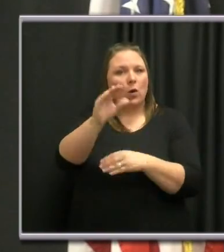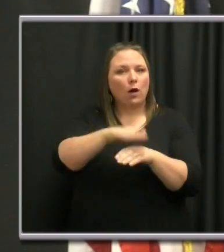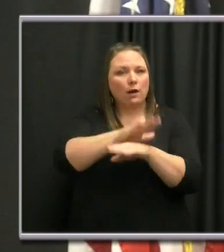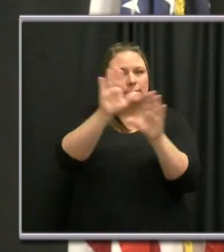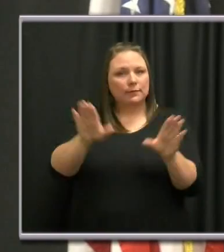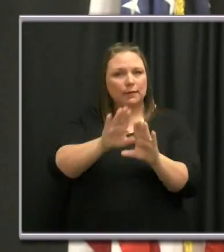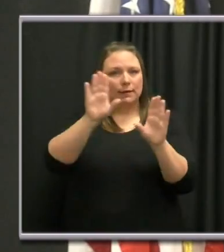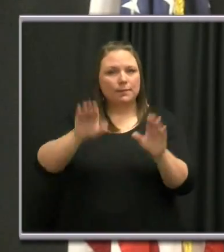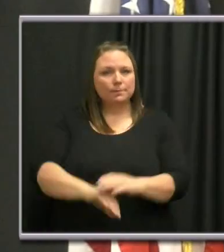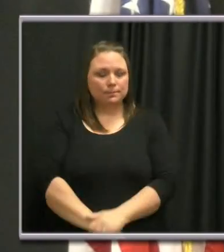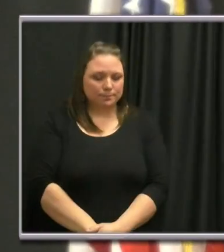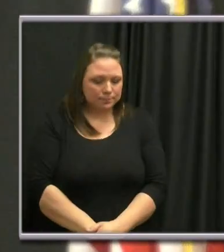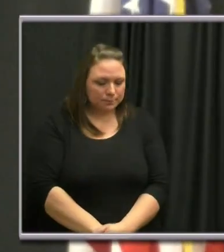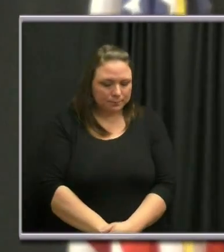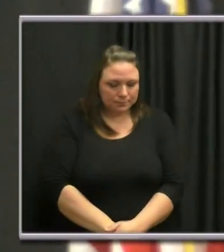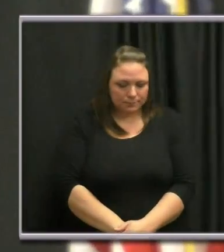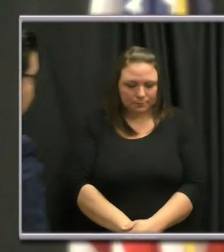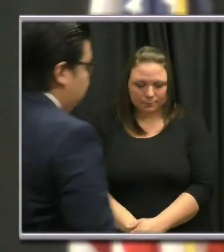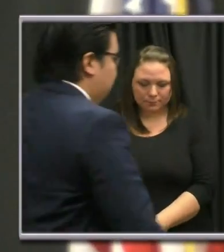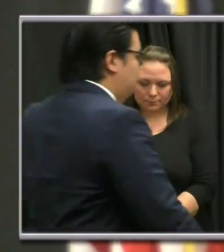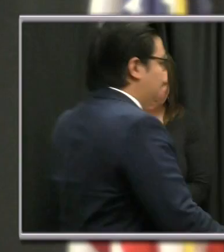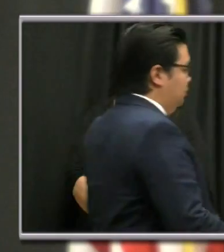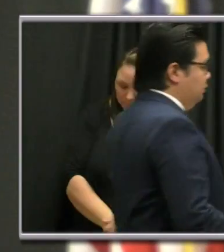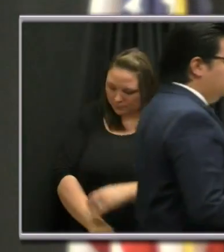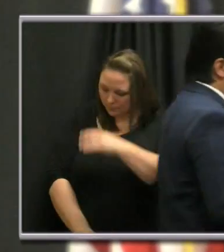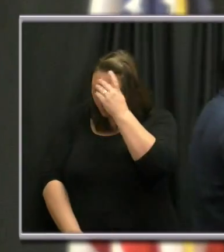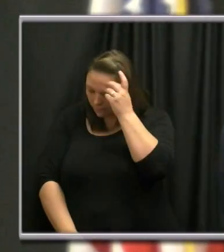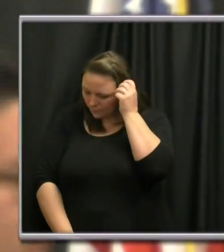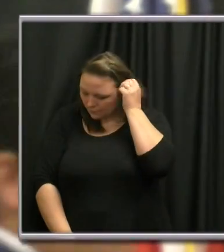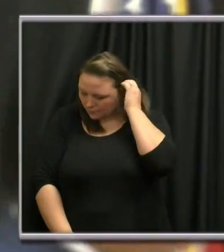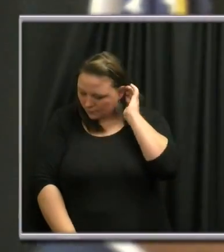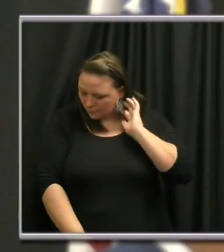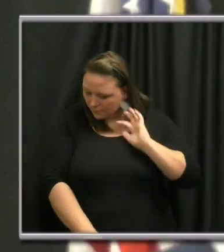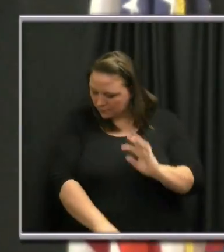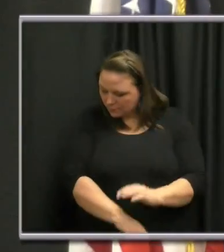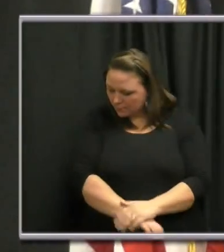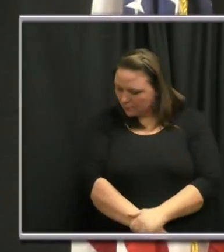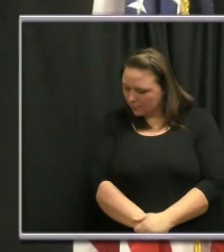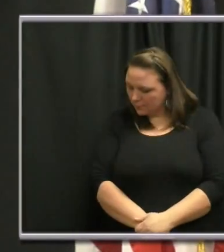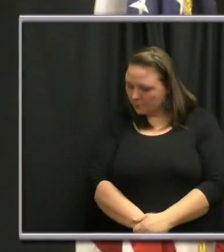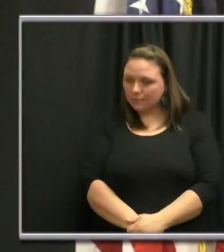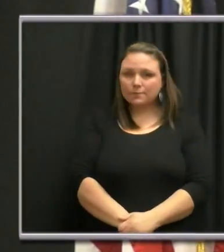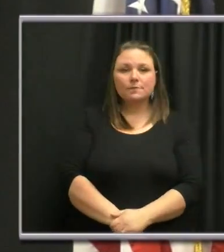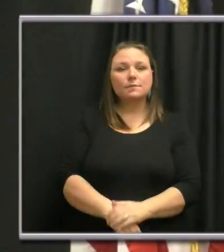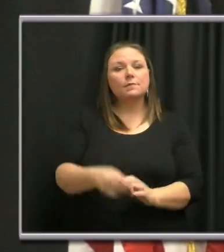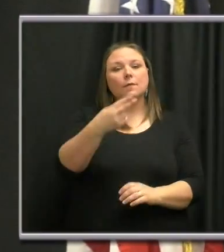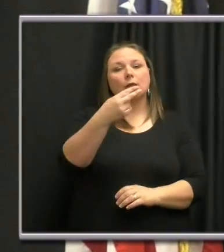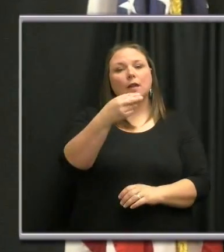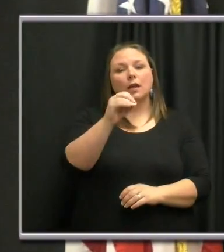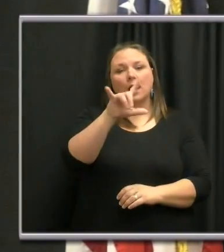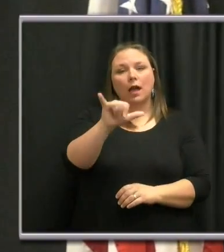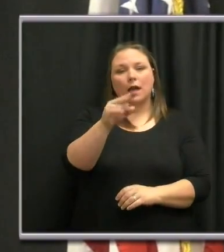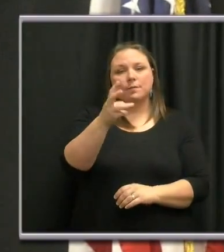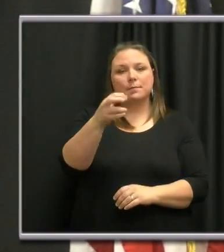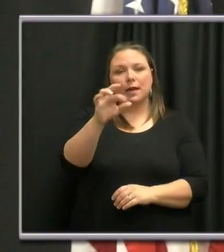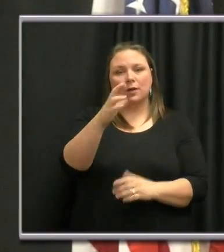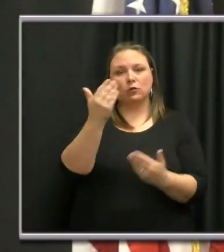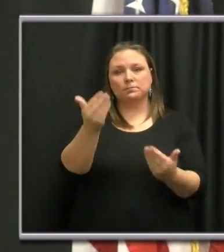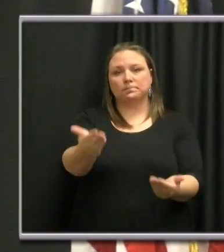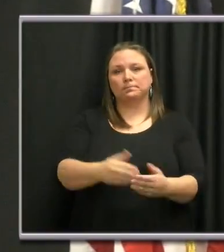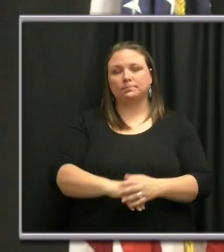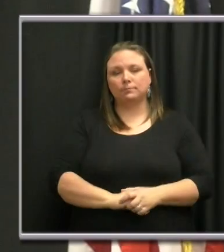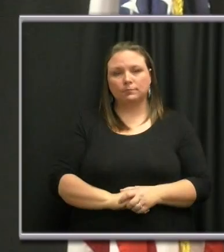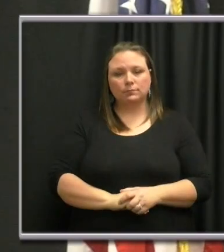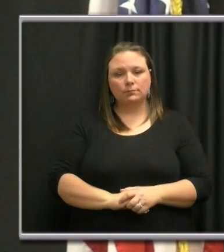OFFICERS ON THE STREET ON